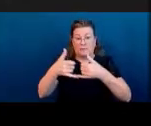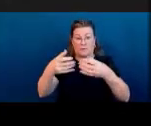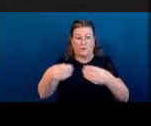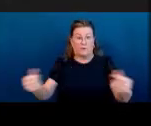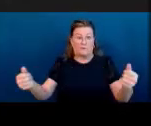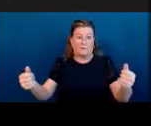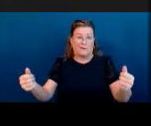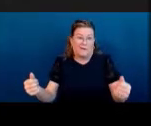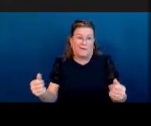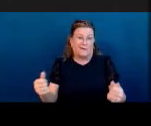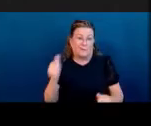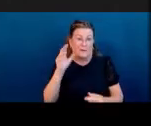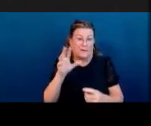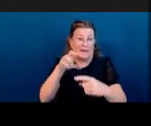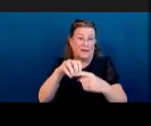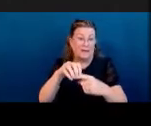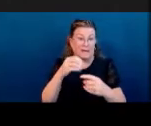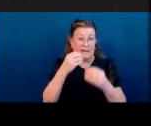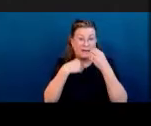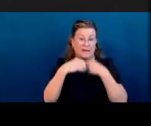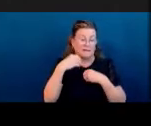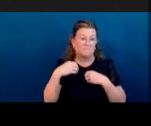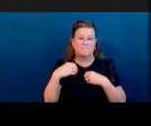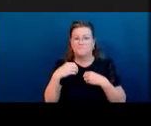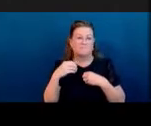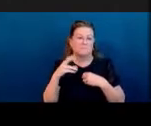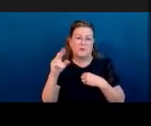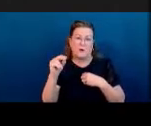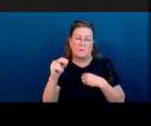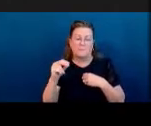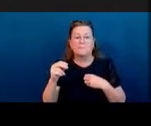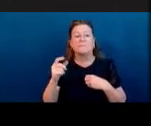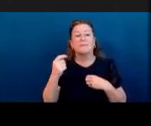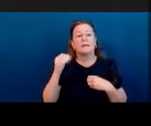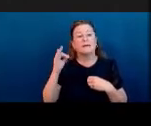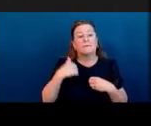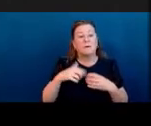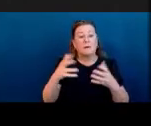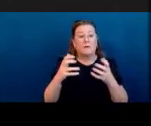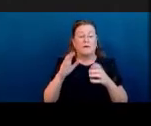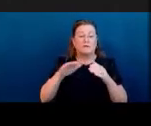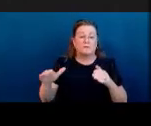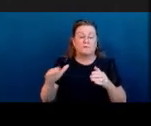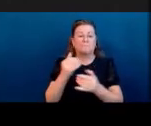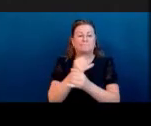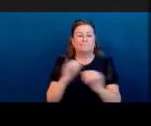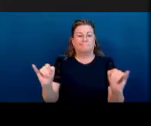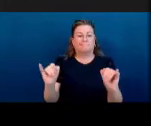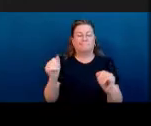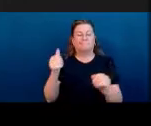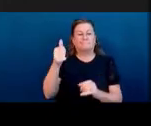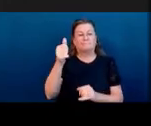not going to take the bite and they're not going to eat it. And so if we want our children to be autonomous, and, you know,